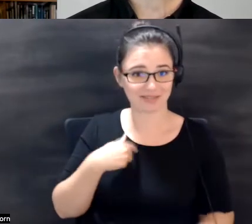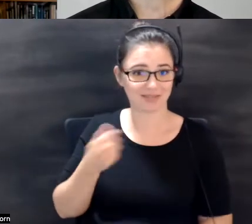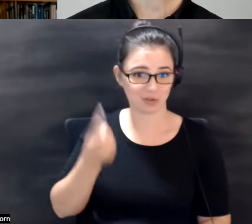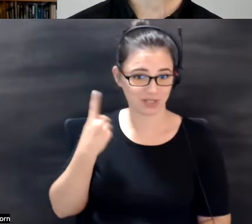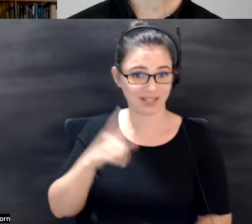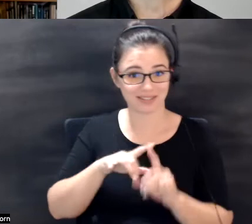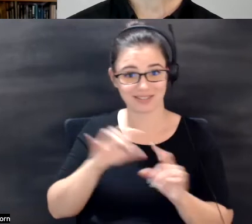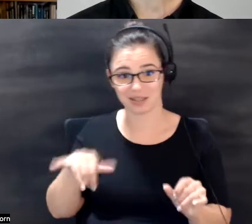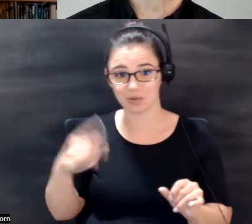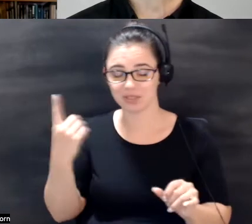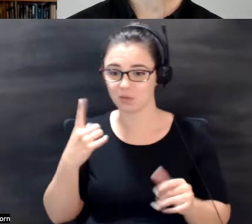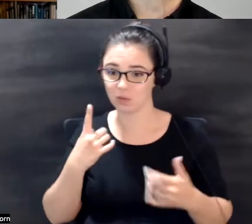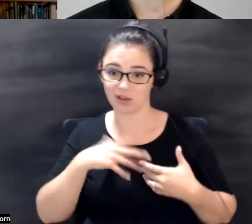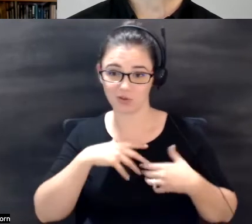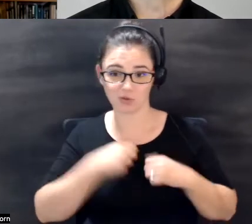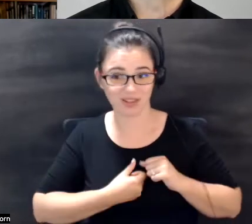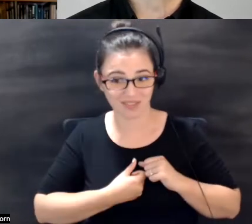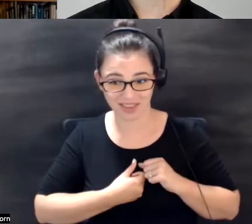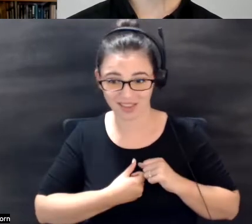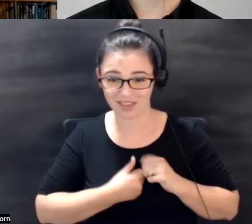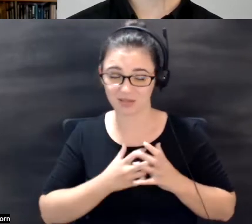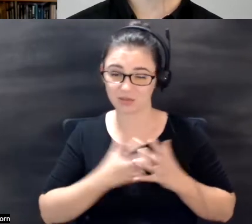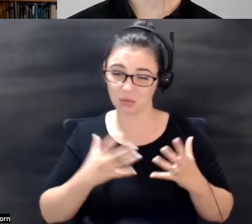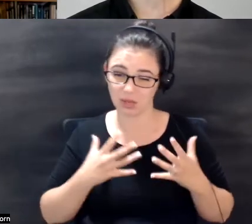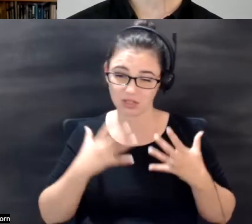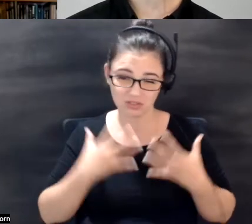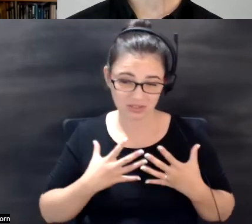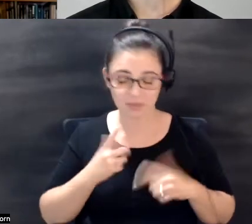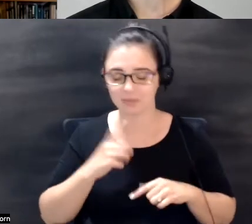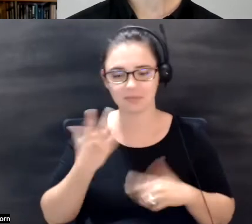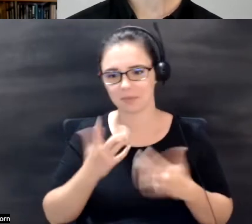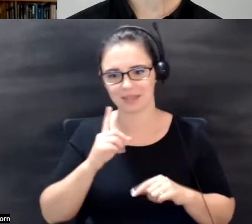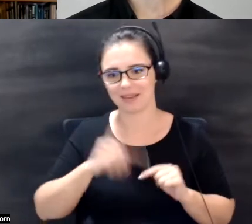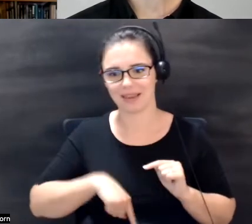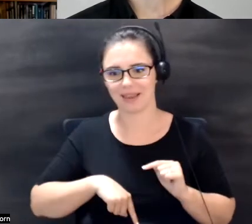someone grieving so heavily that they may not be able to to hear...